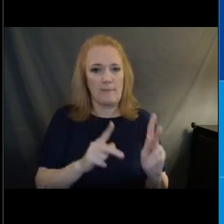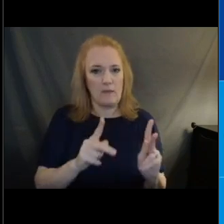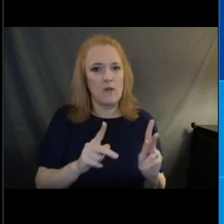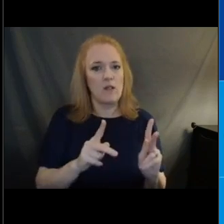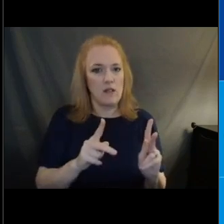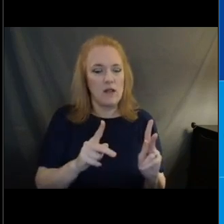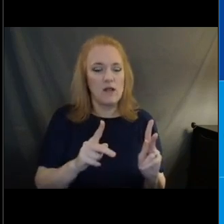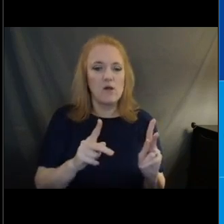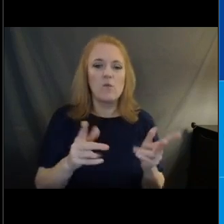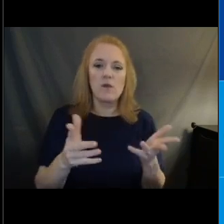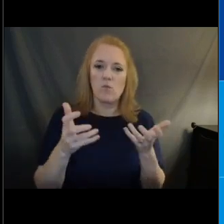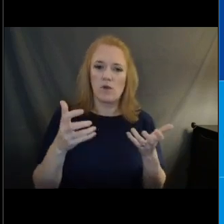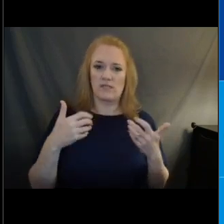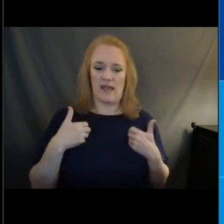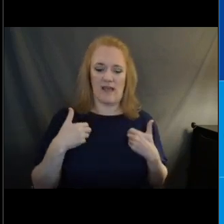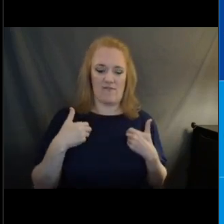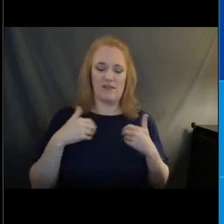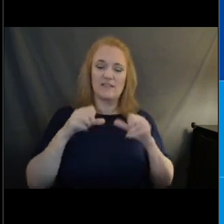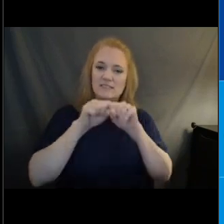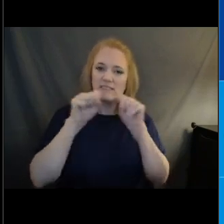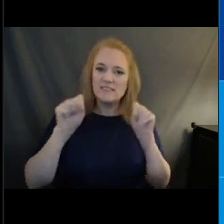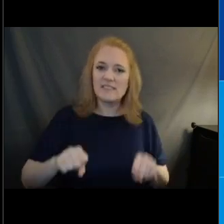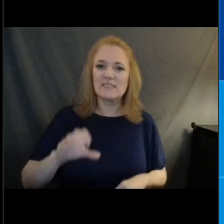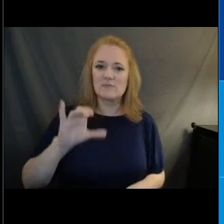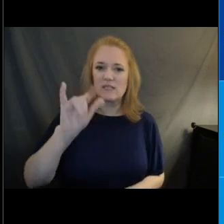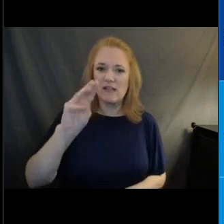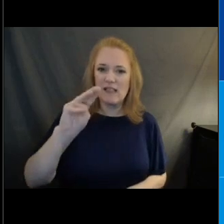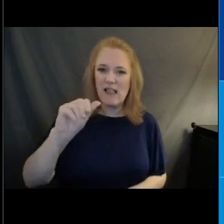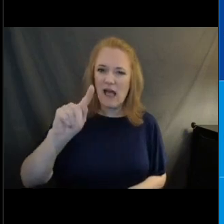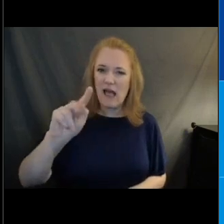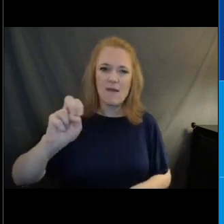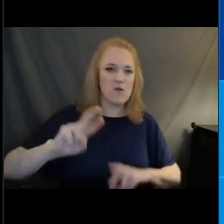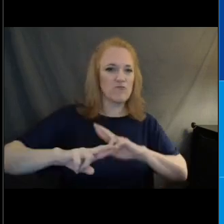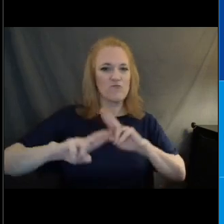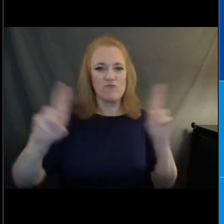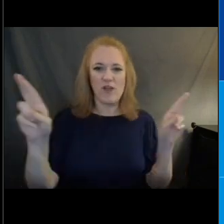resilient Weather/Climate Ready Nation, that's what we're doing. So again thanks for being on